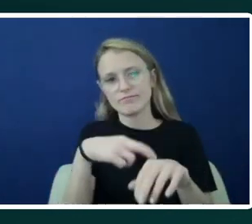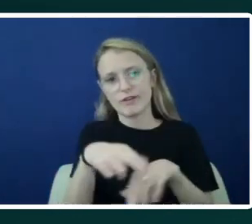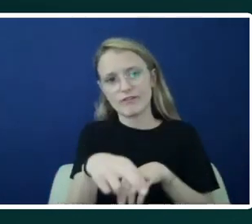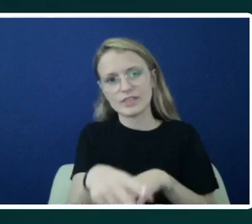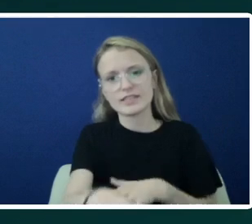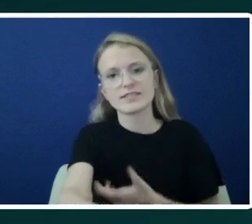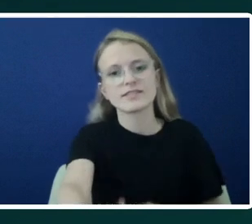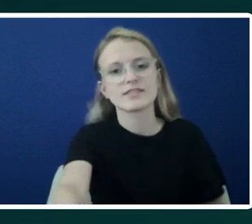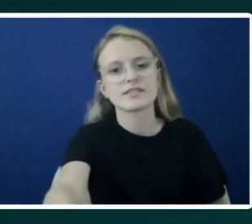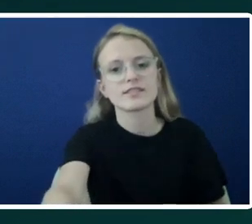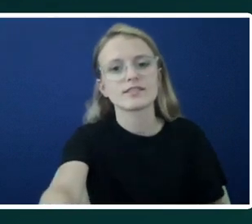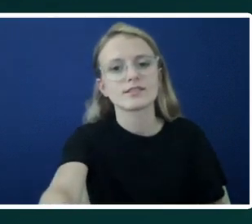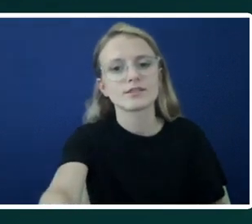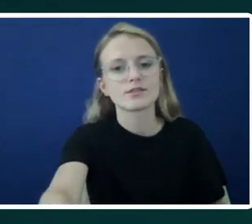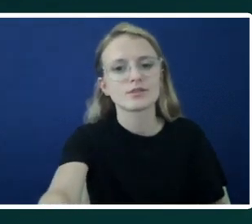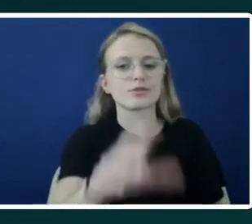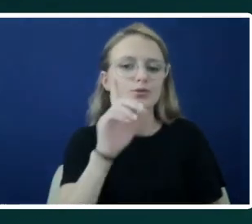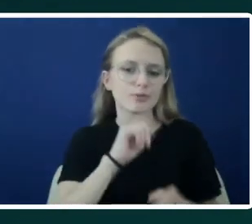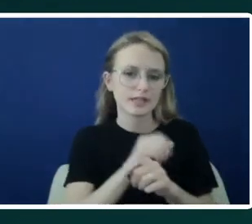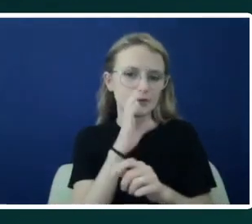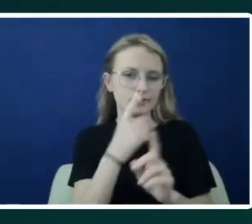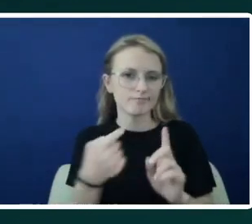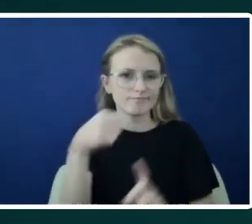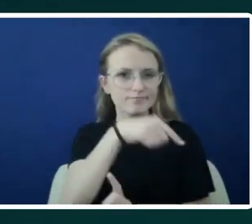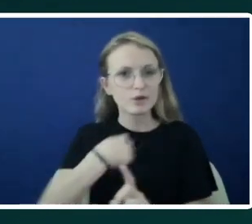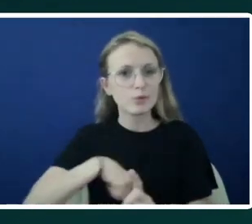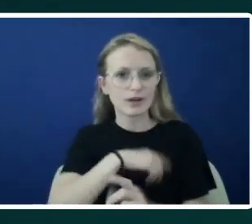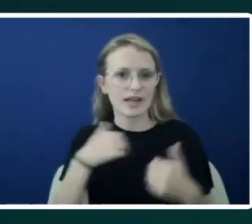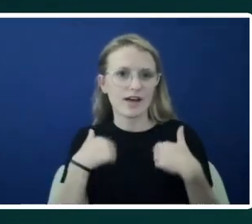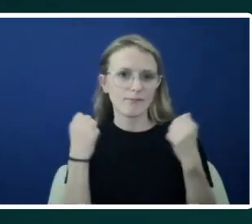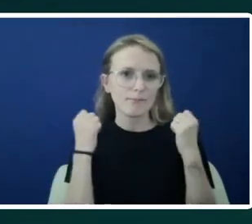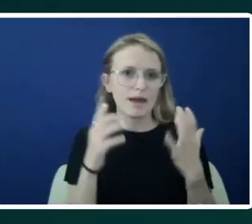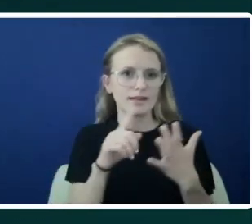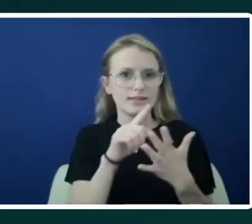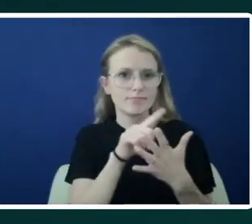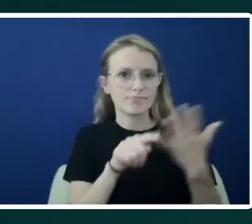a couple -- we had several paintings by him in our collection for actually